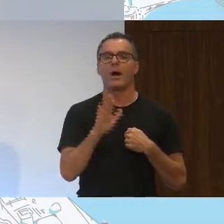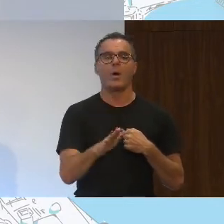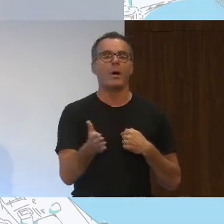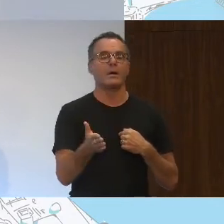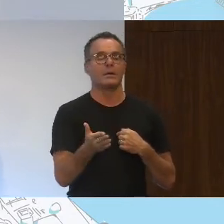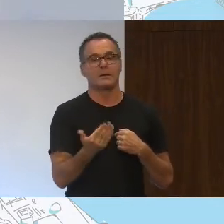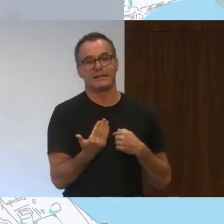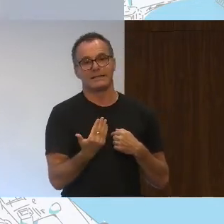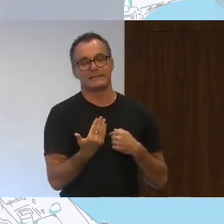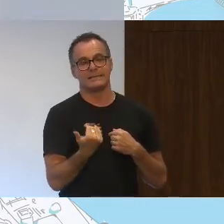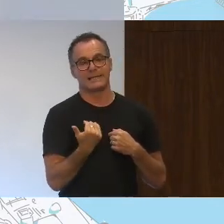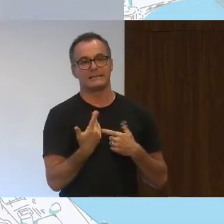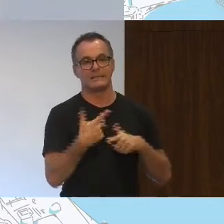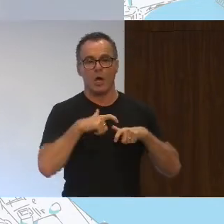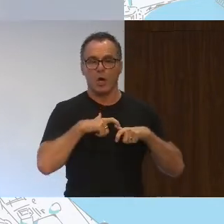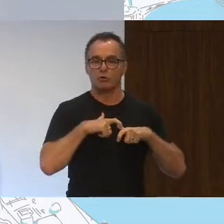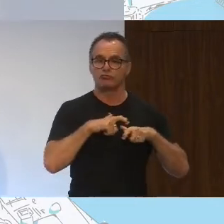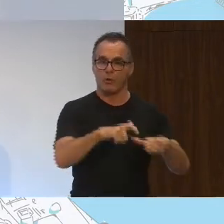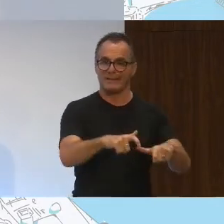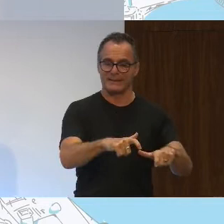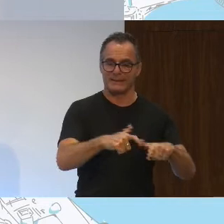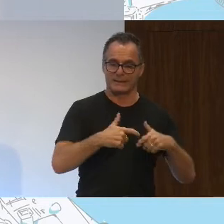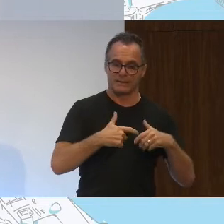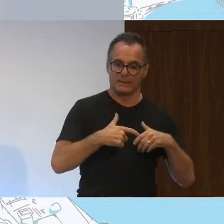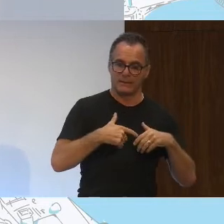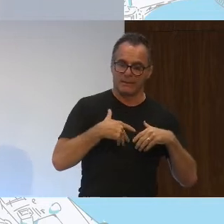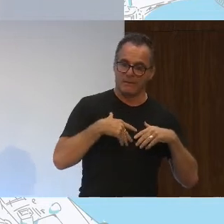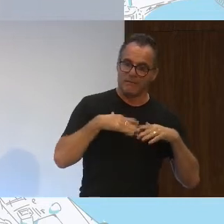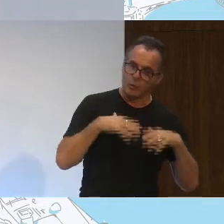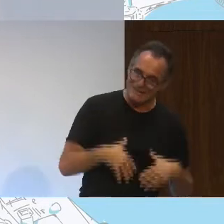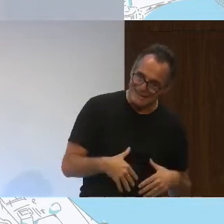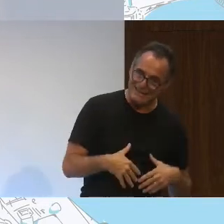Bad and continuing chronic fatigue syndrome relapse could this be related.